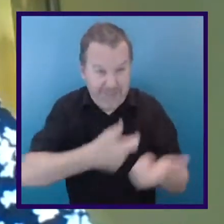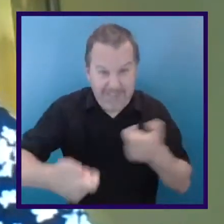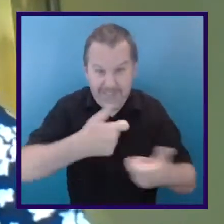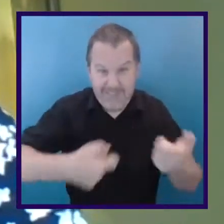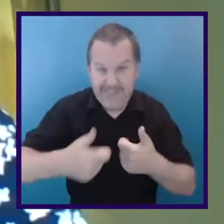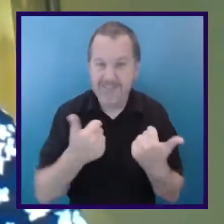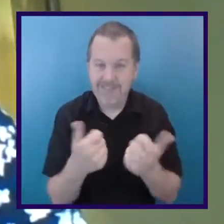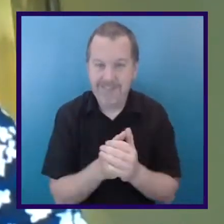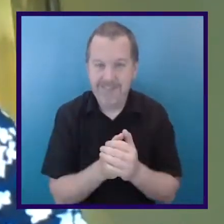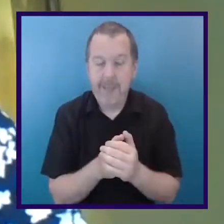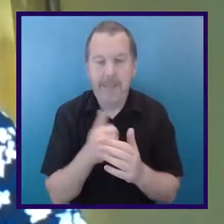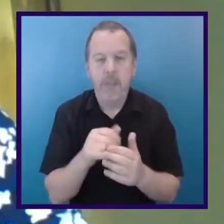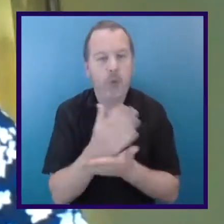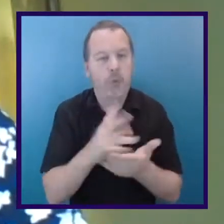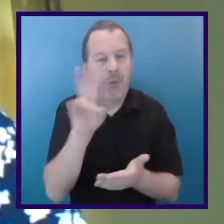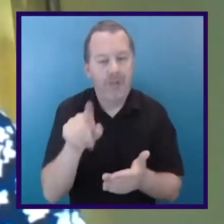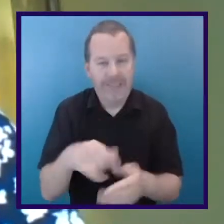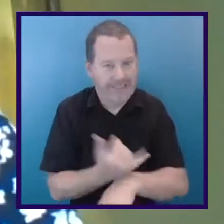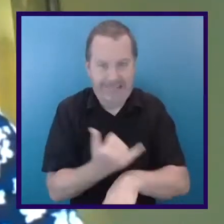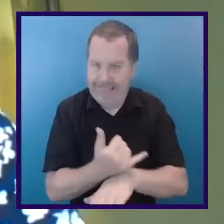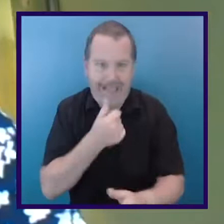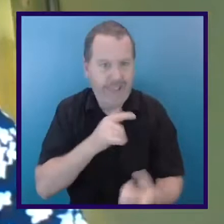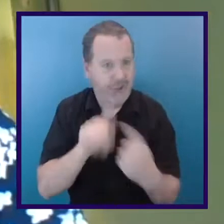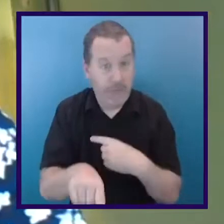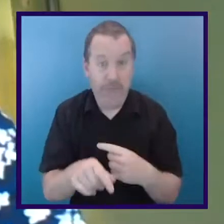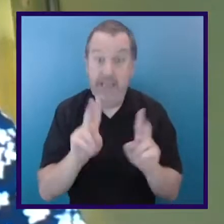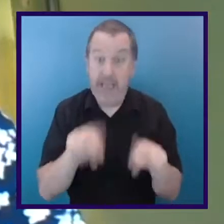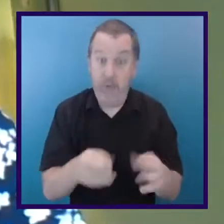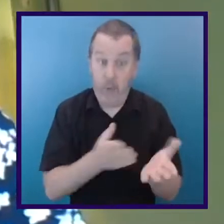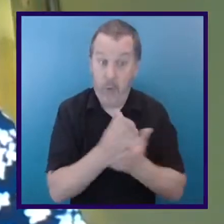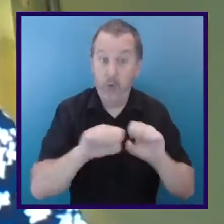And maybe you could feed through some questions that we didn't get a chance to take today.